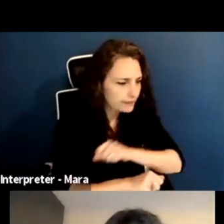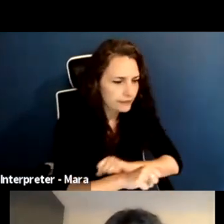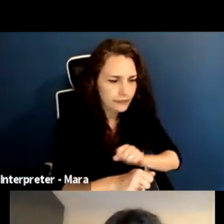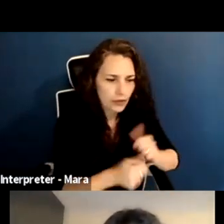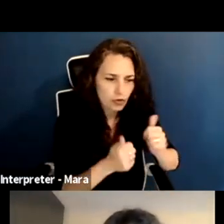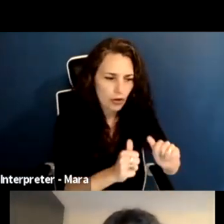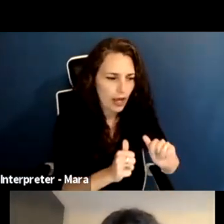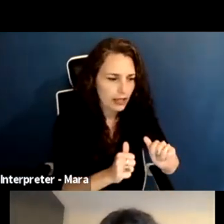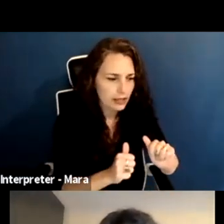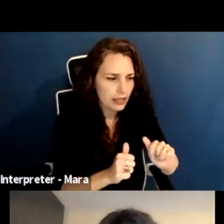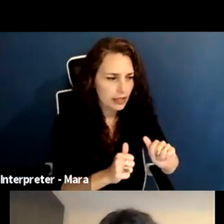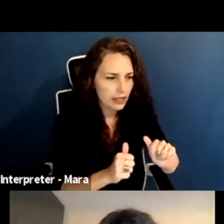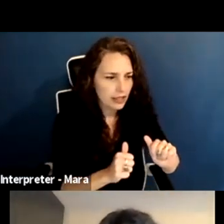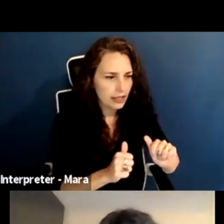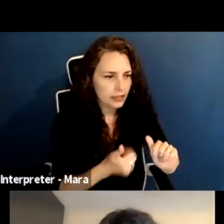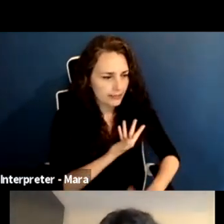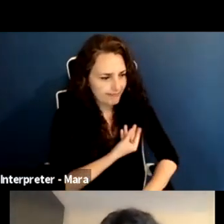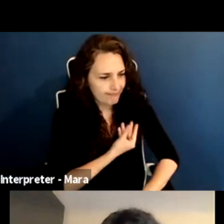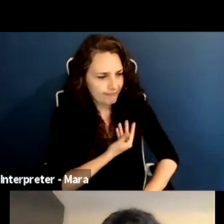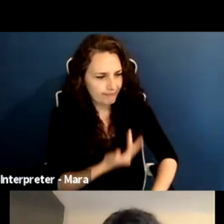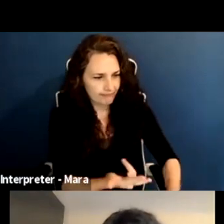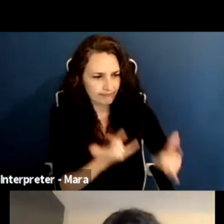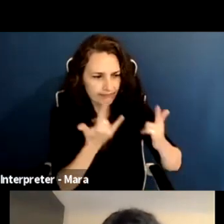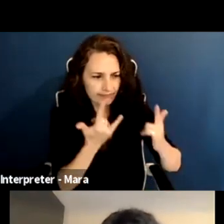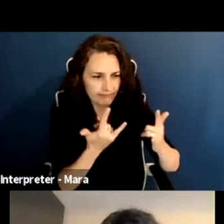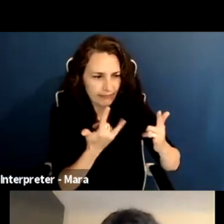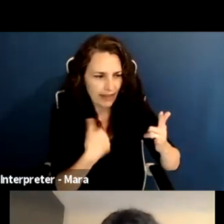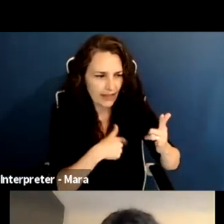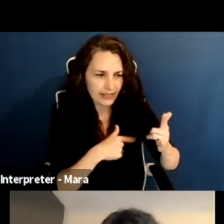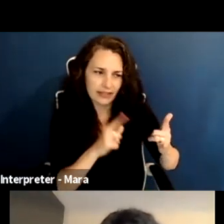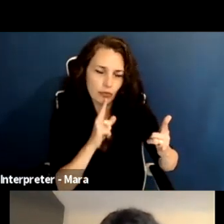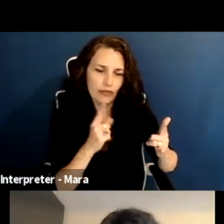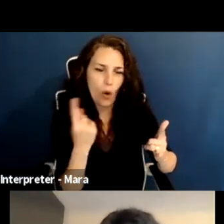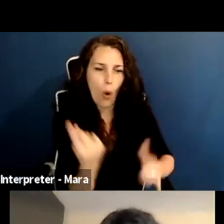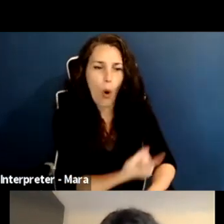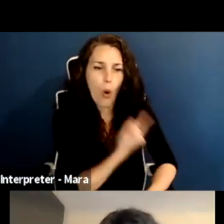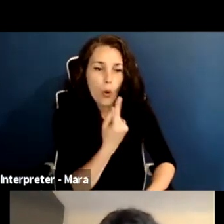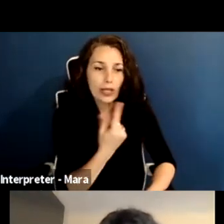And we have gotten nothing but amazing responses